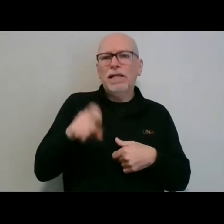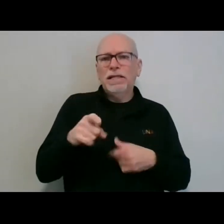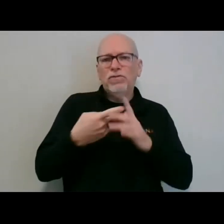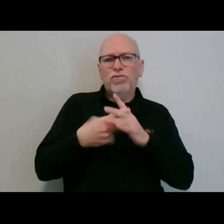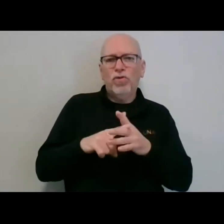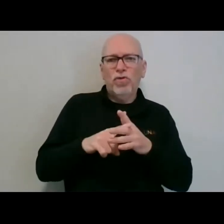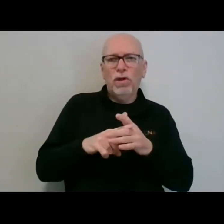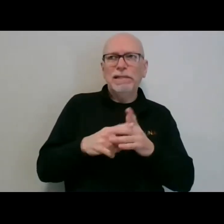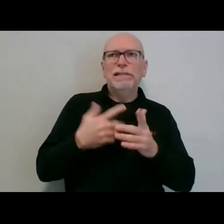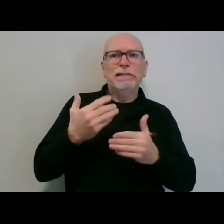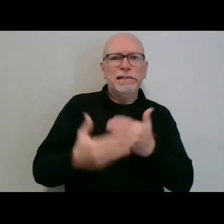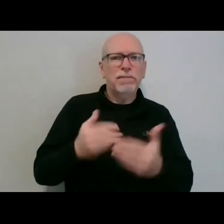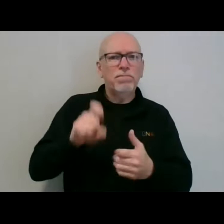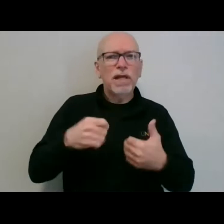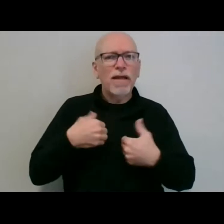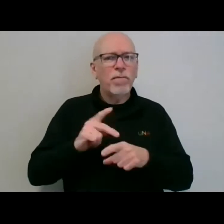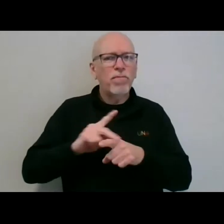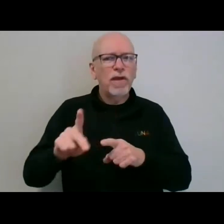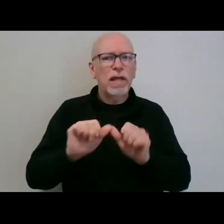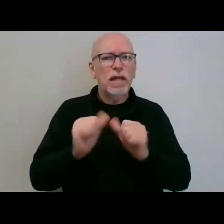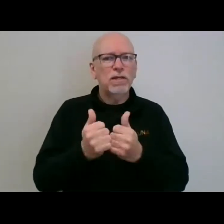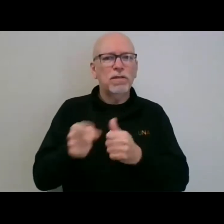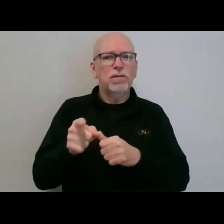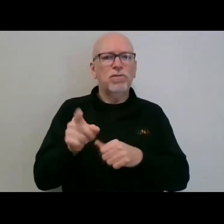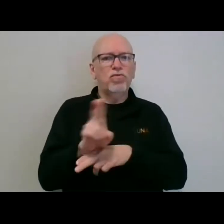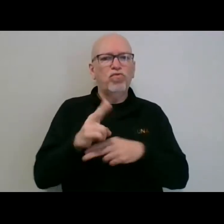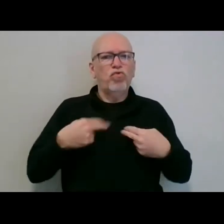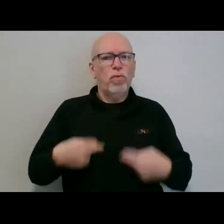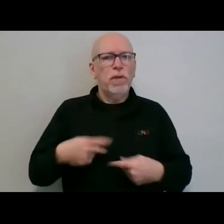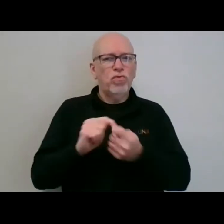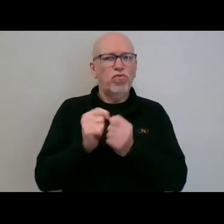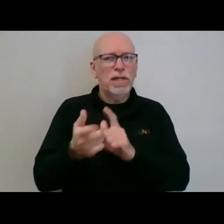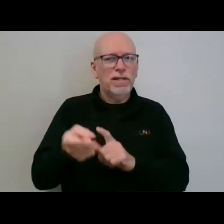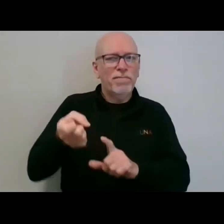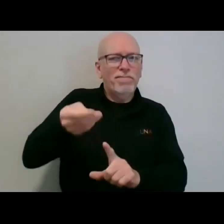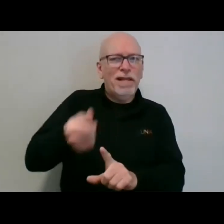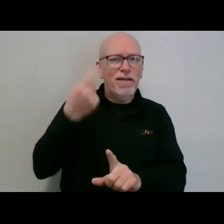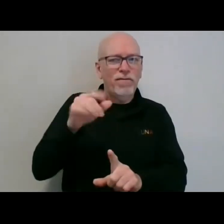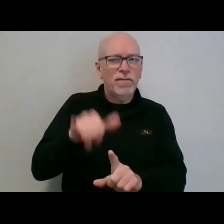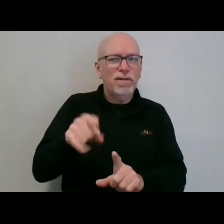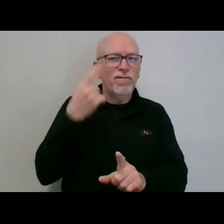into having a professional agency use human translation for some of my materials.